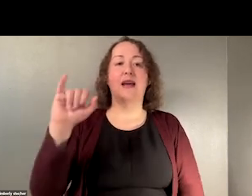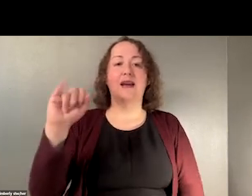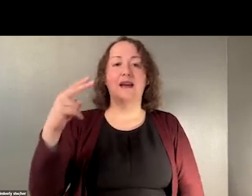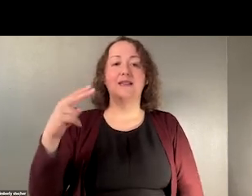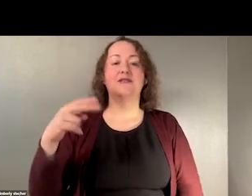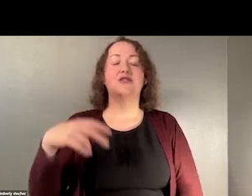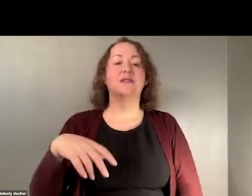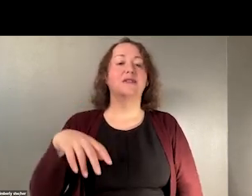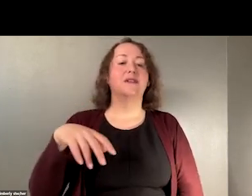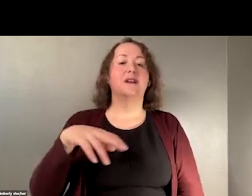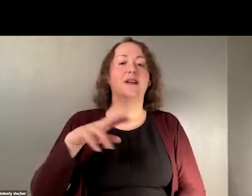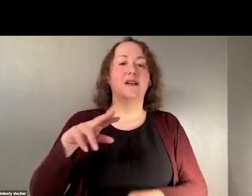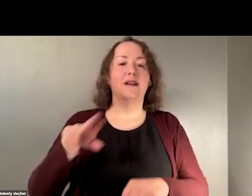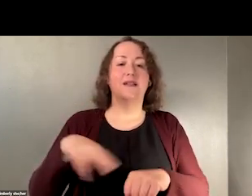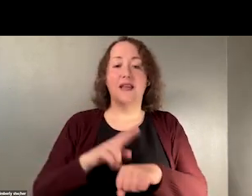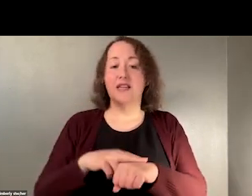National Center for Biotechnology Information.